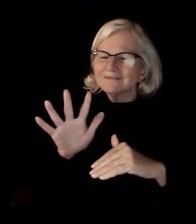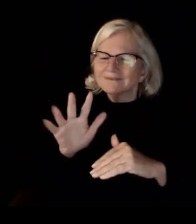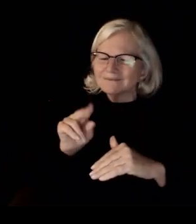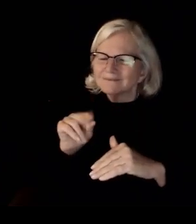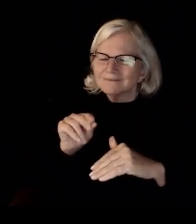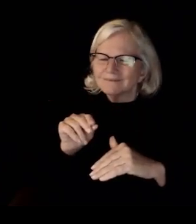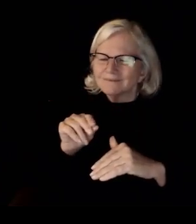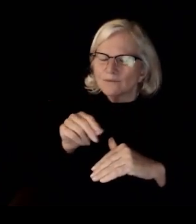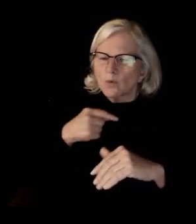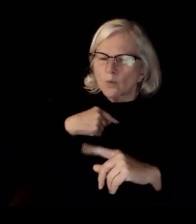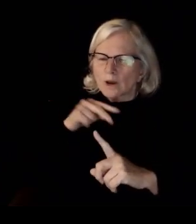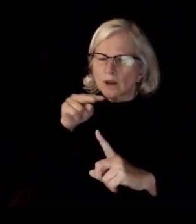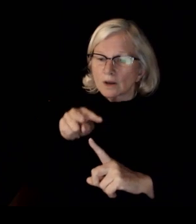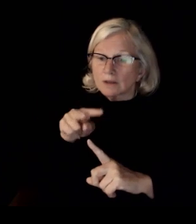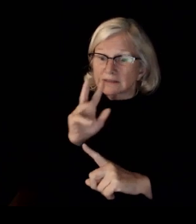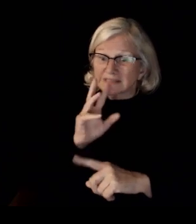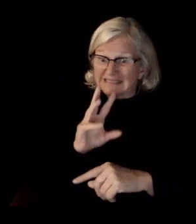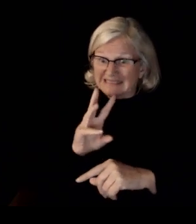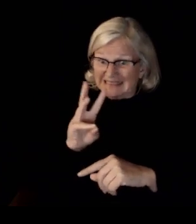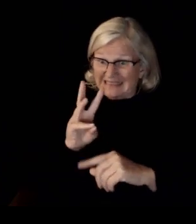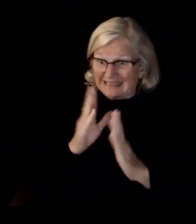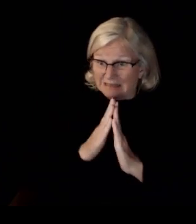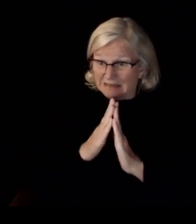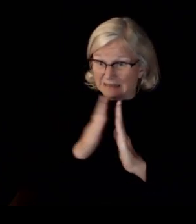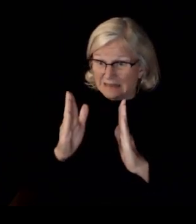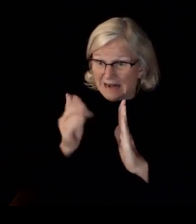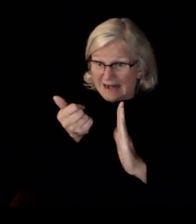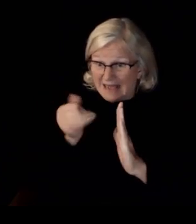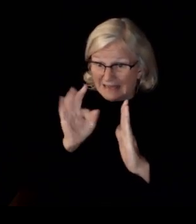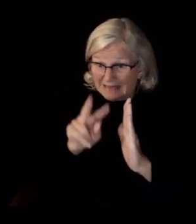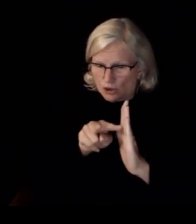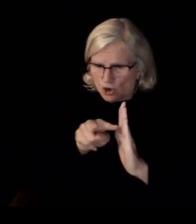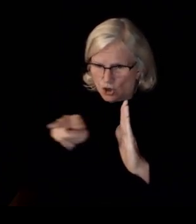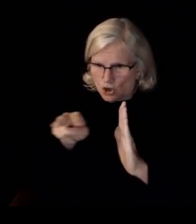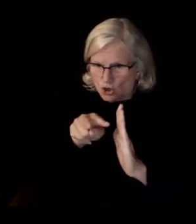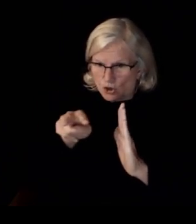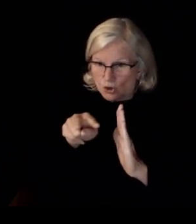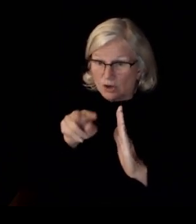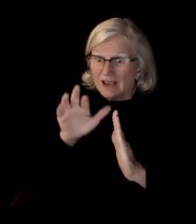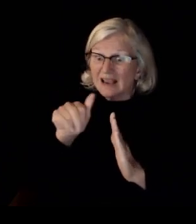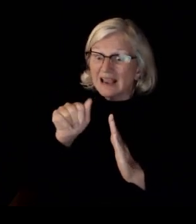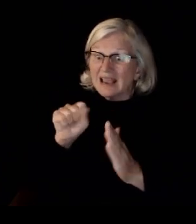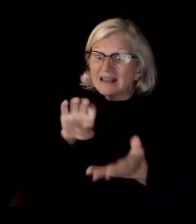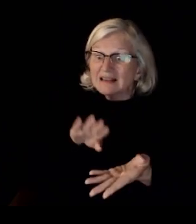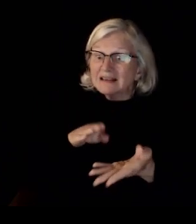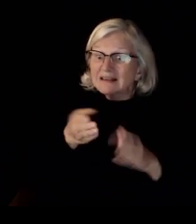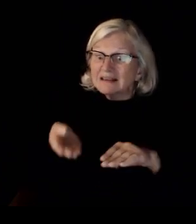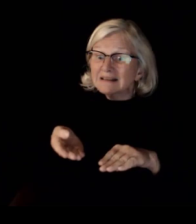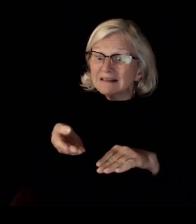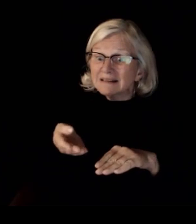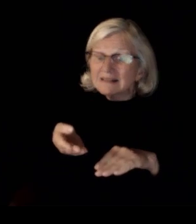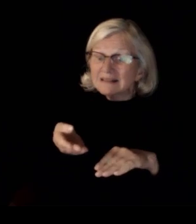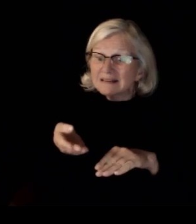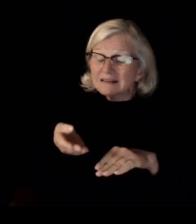cut points but the case fatality ranges anywhere from you know zero or excuse me point zero